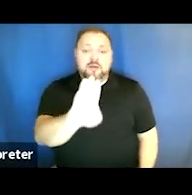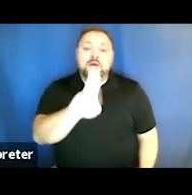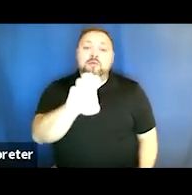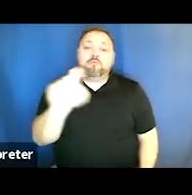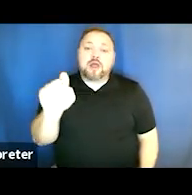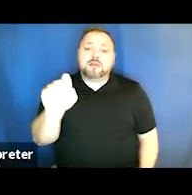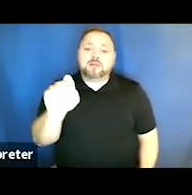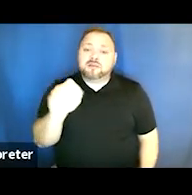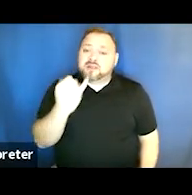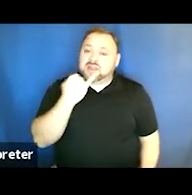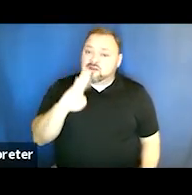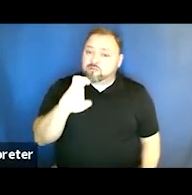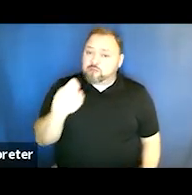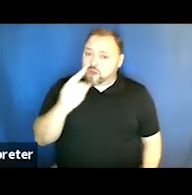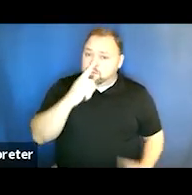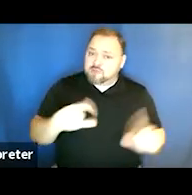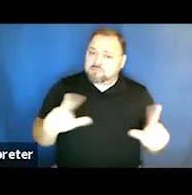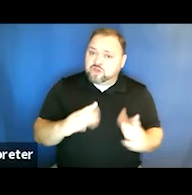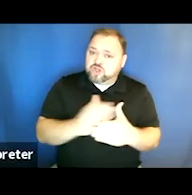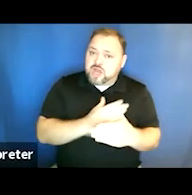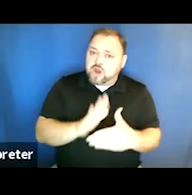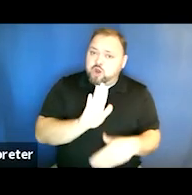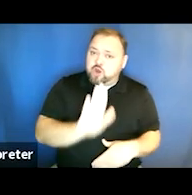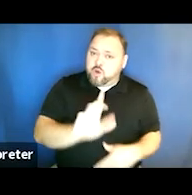If Brett you could share your answer for what